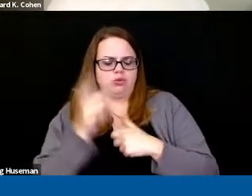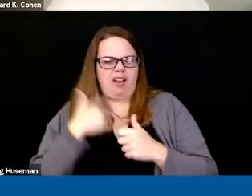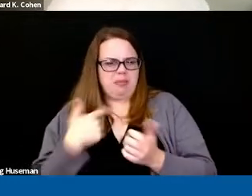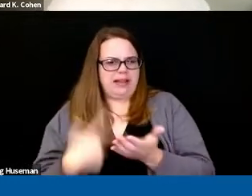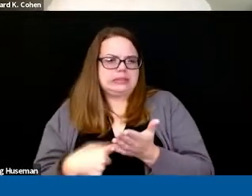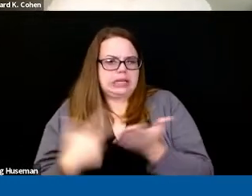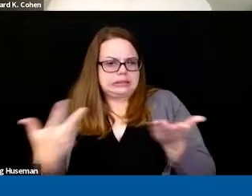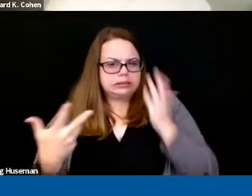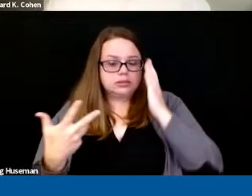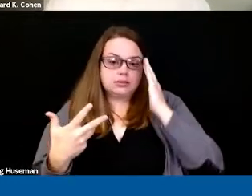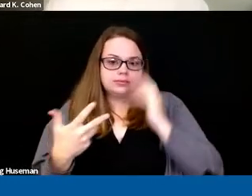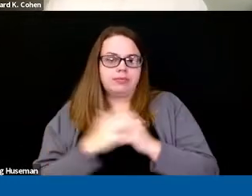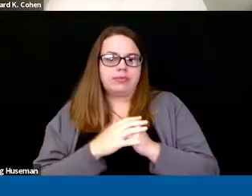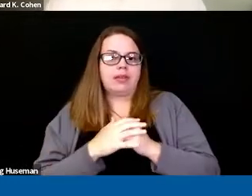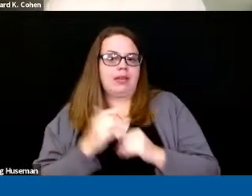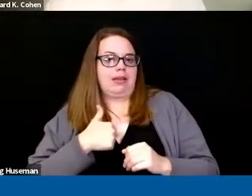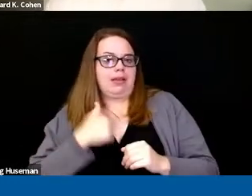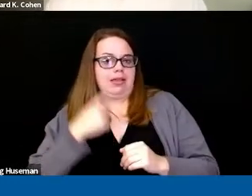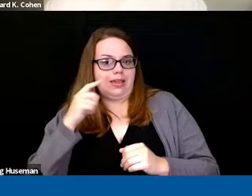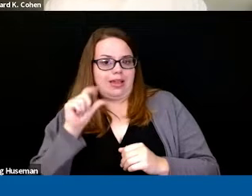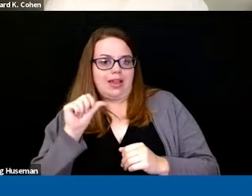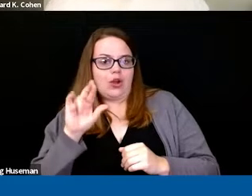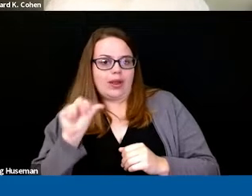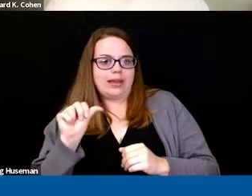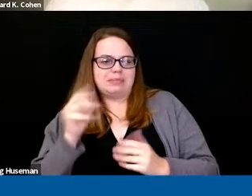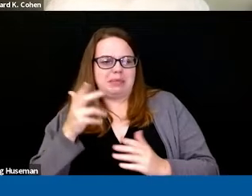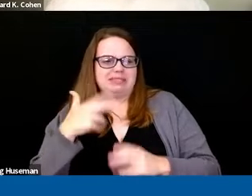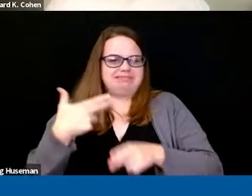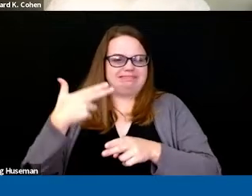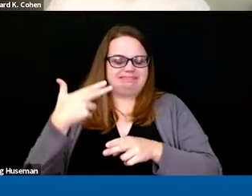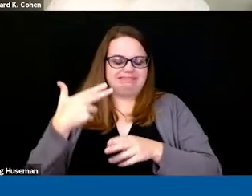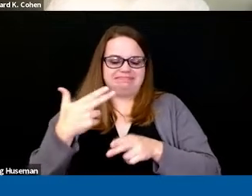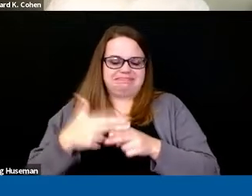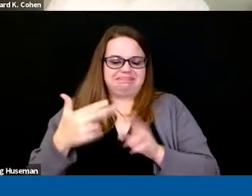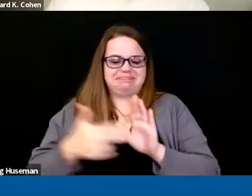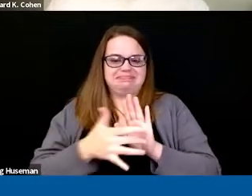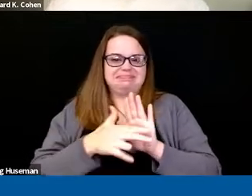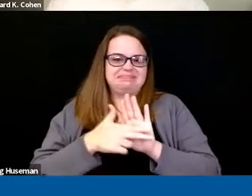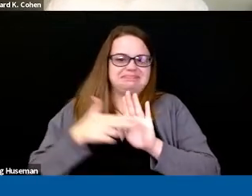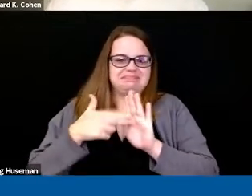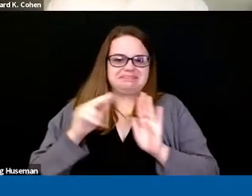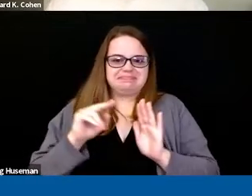So personally, I think that ARIA has a bad rap. And it might be a controversial statement to some, but I think it's successively vilified